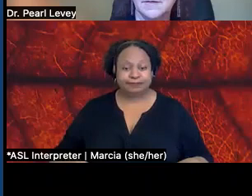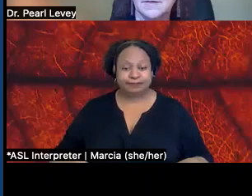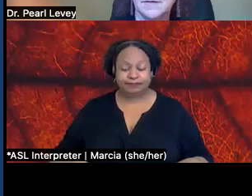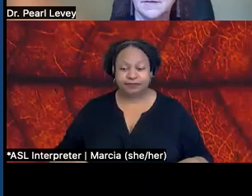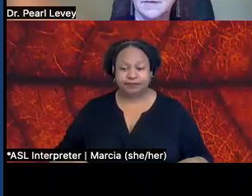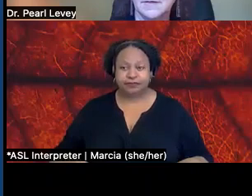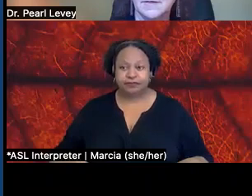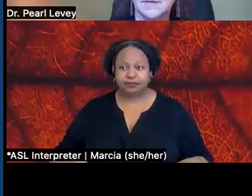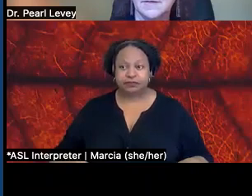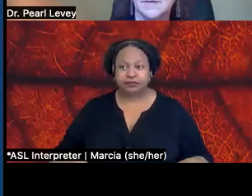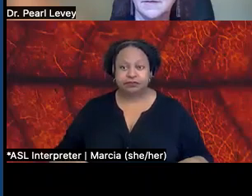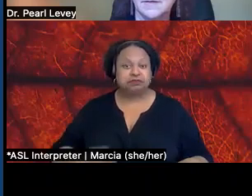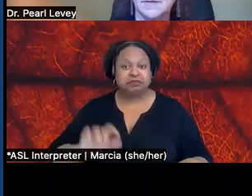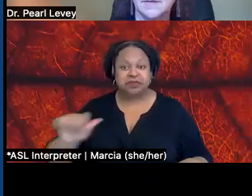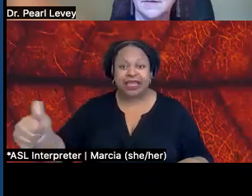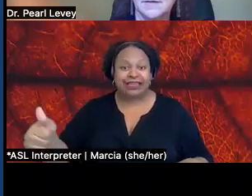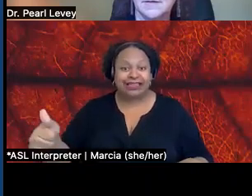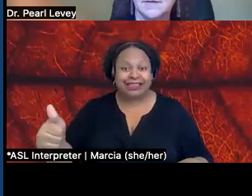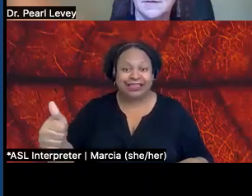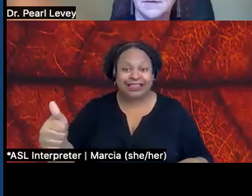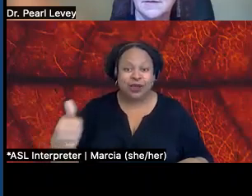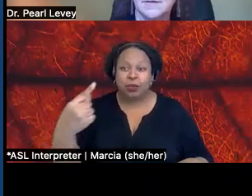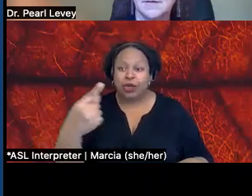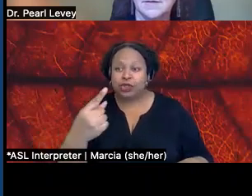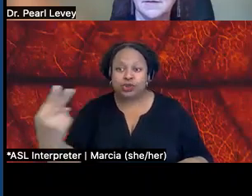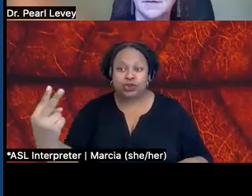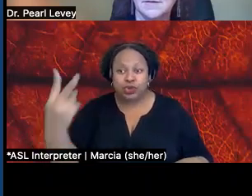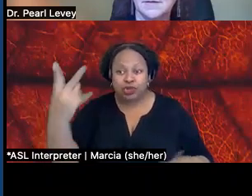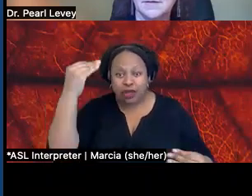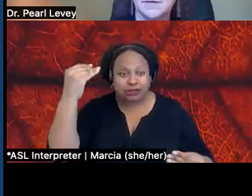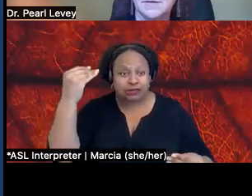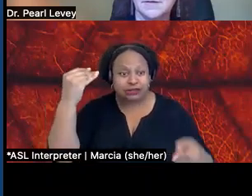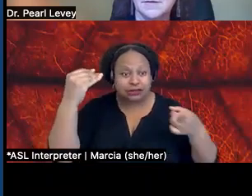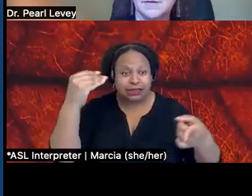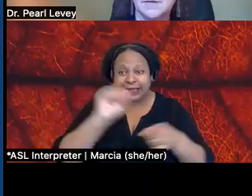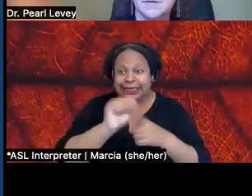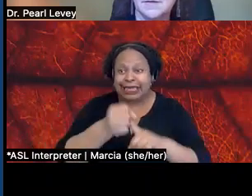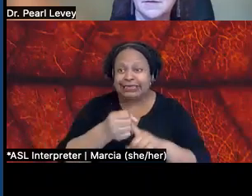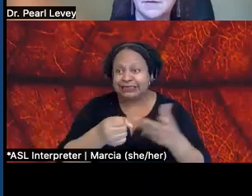Any, any we’ll take one or two thoughts, comments, questions on this.